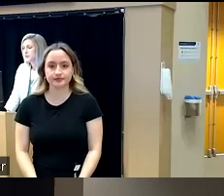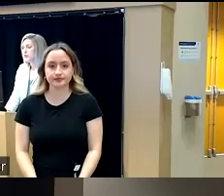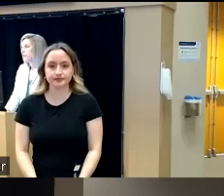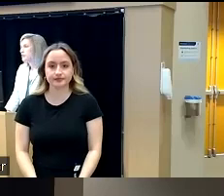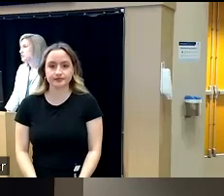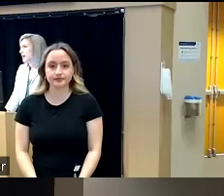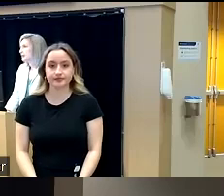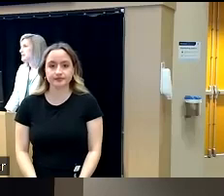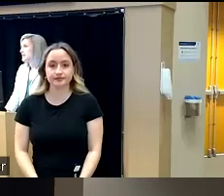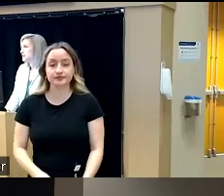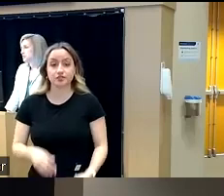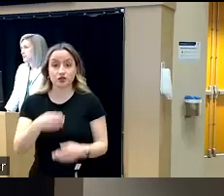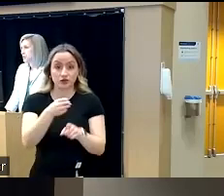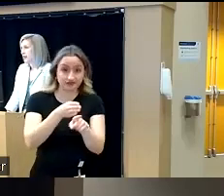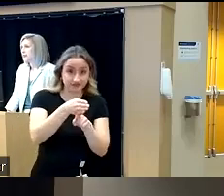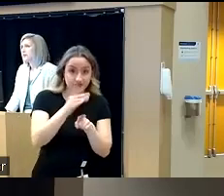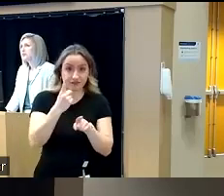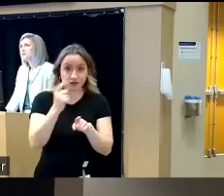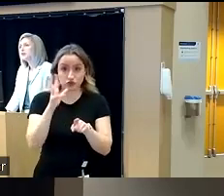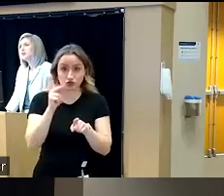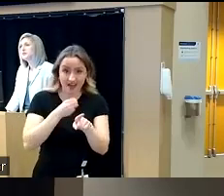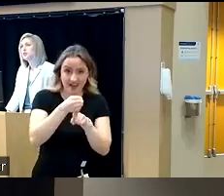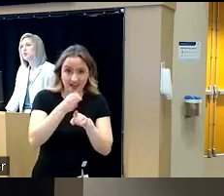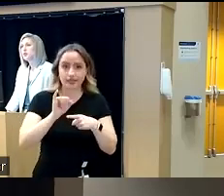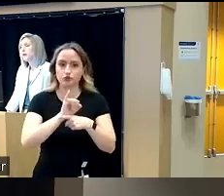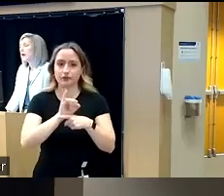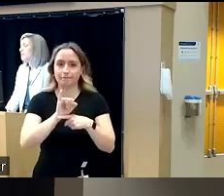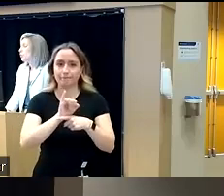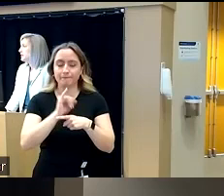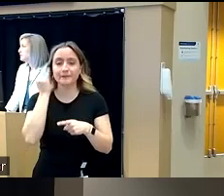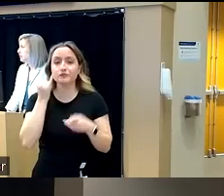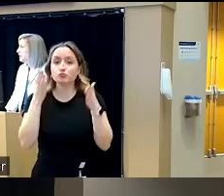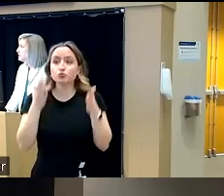so the first track is The Internship track this is for an individual who may want more experience